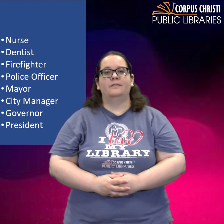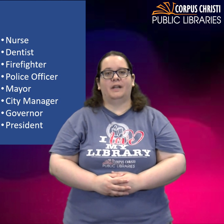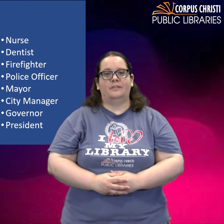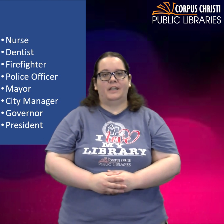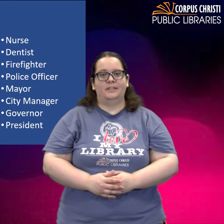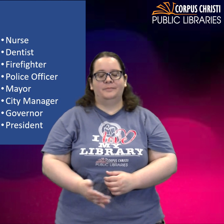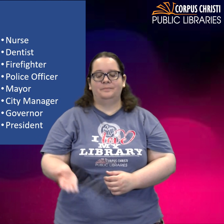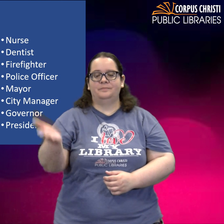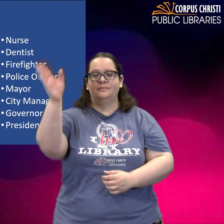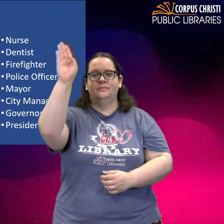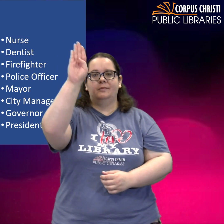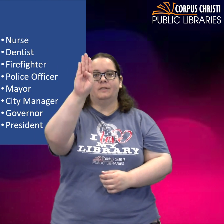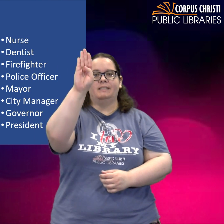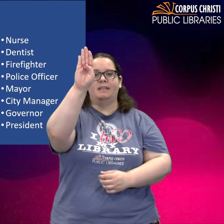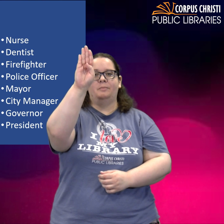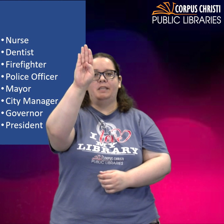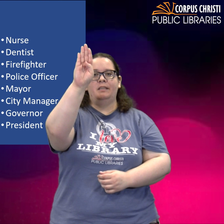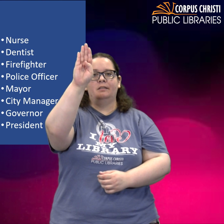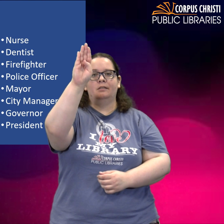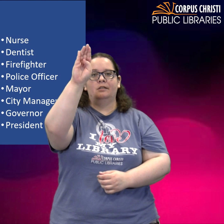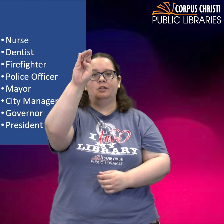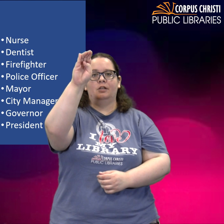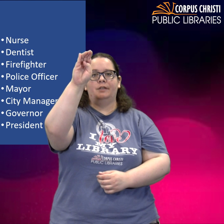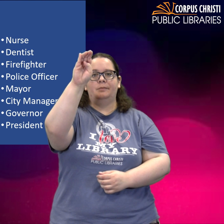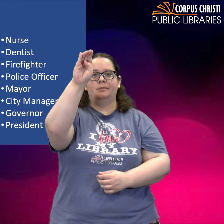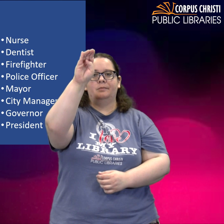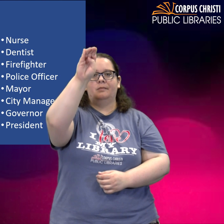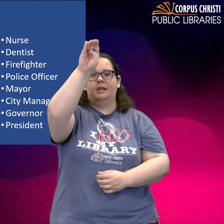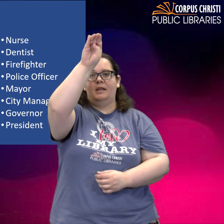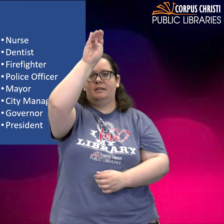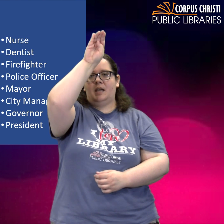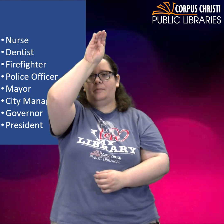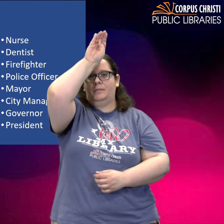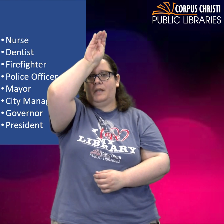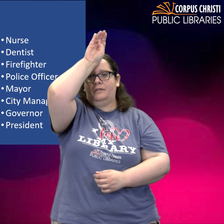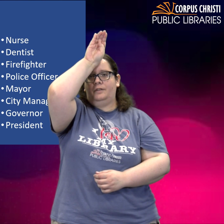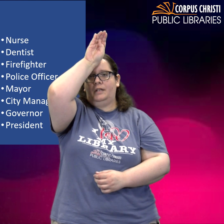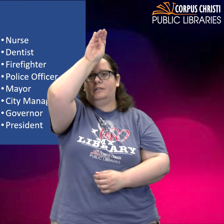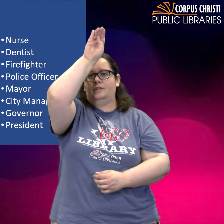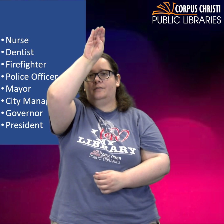Firefighter, we're going to take a B, curve it, and then tap the back of your hand to your